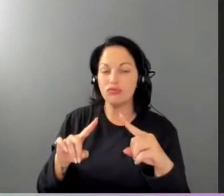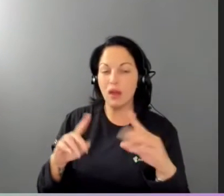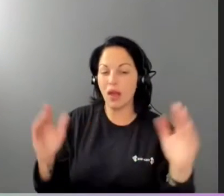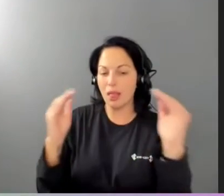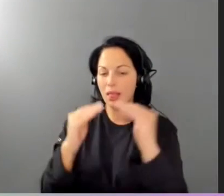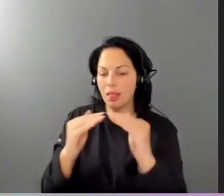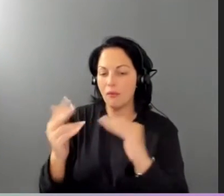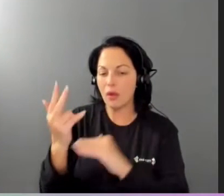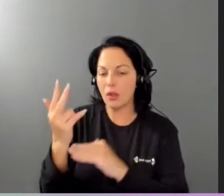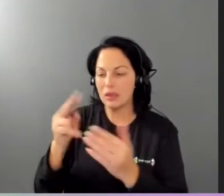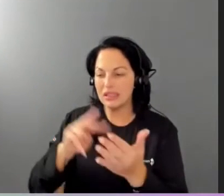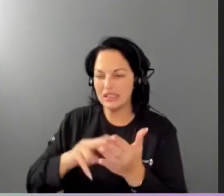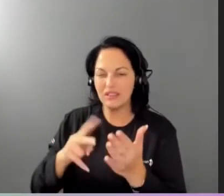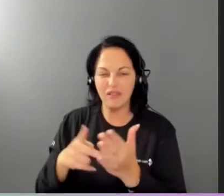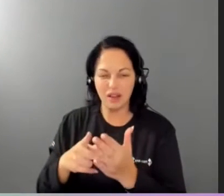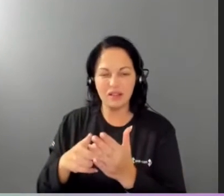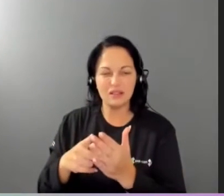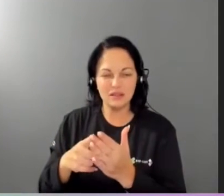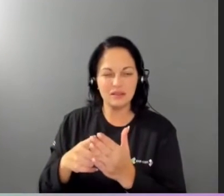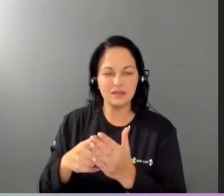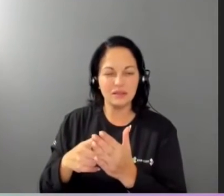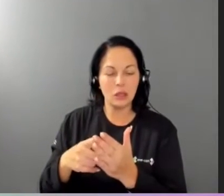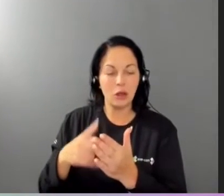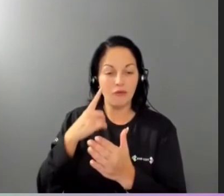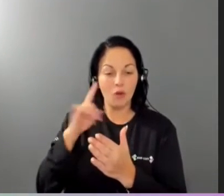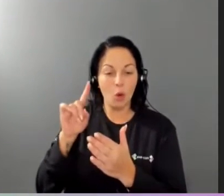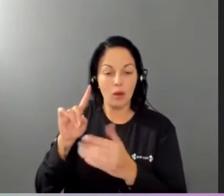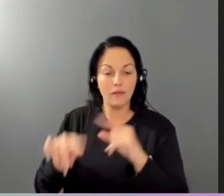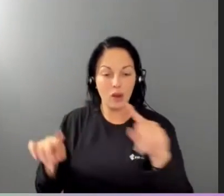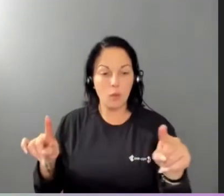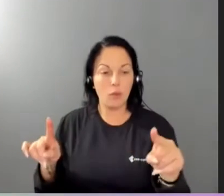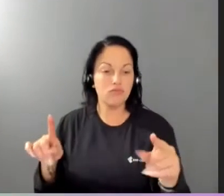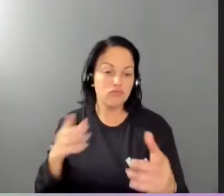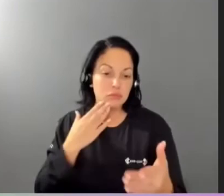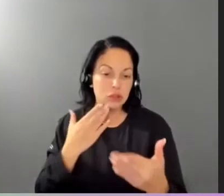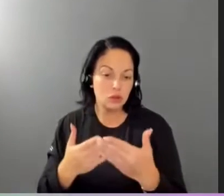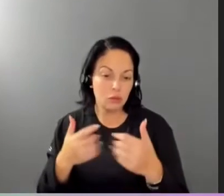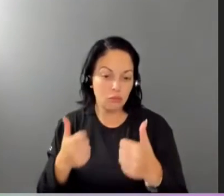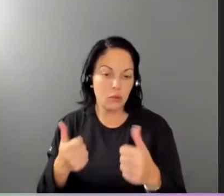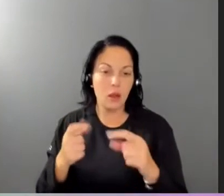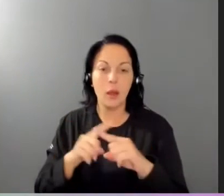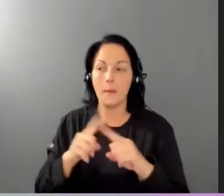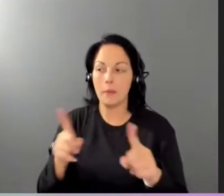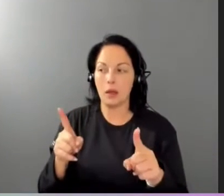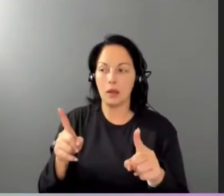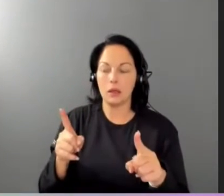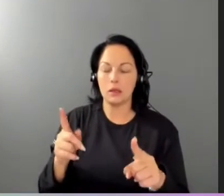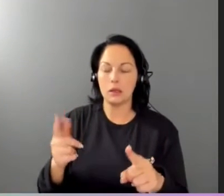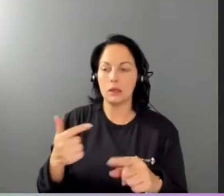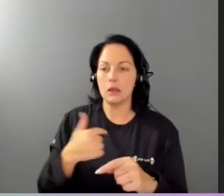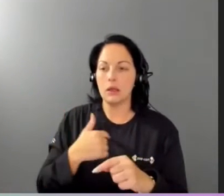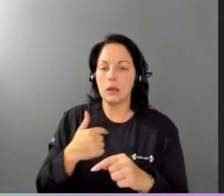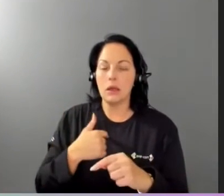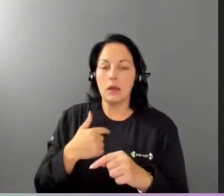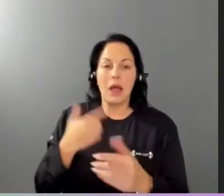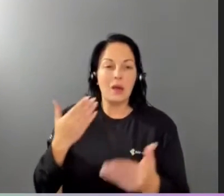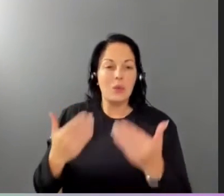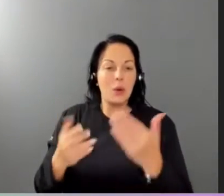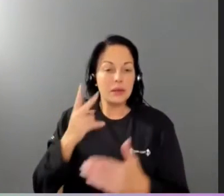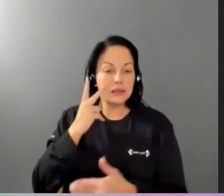really where we are today, collectively, I think if an organization is achieving a level 3, that defined stage